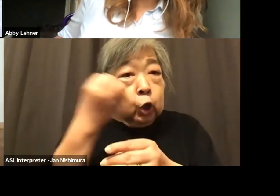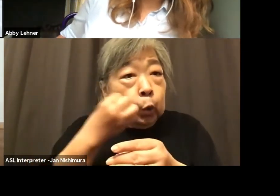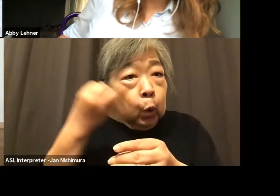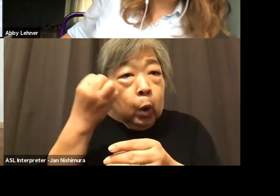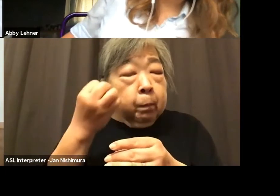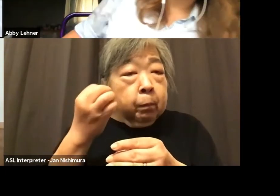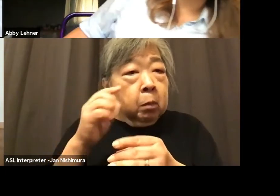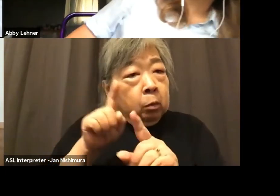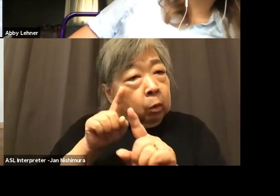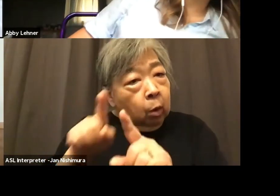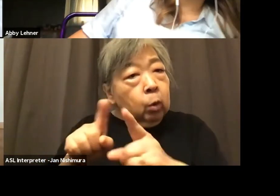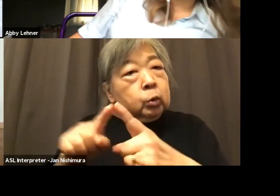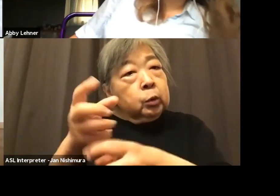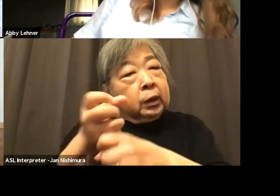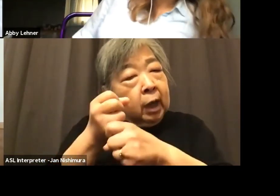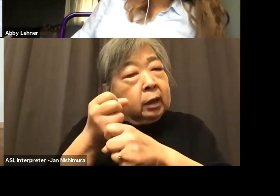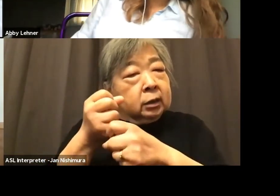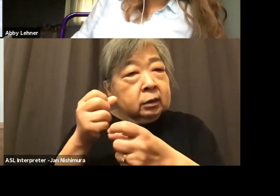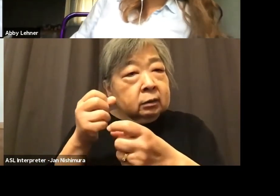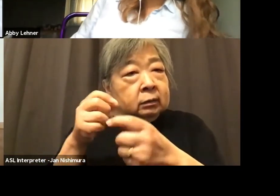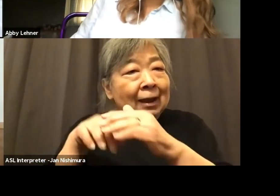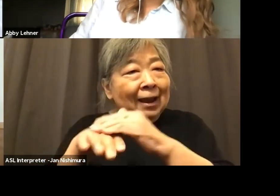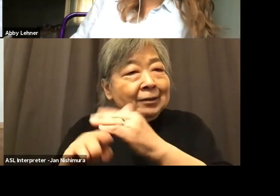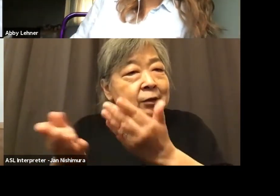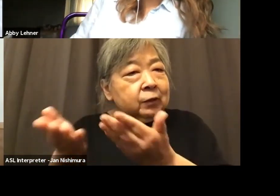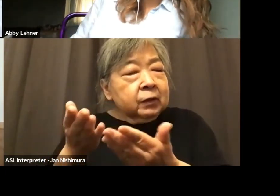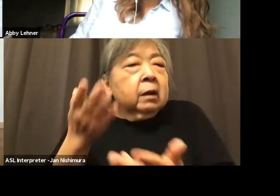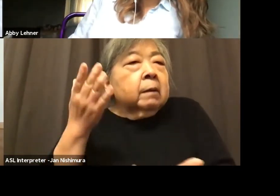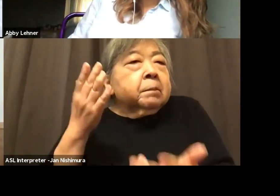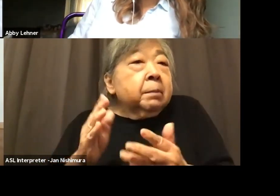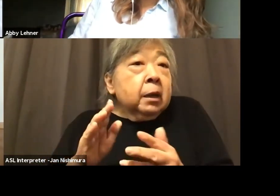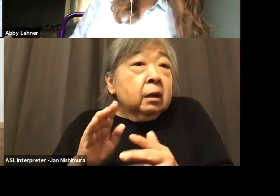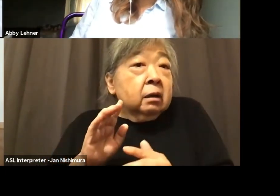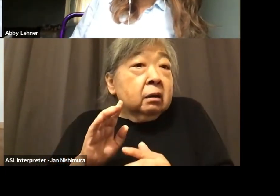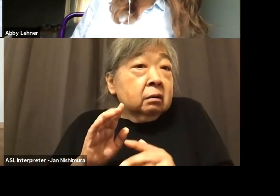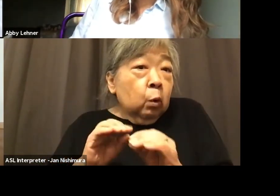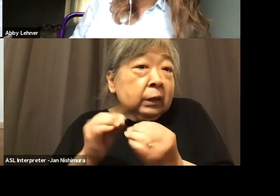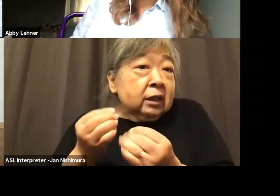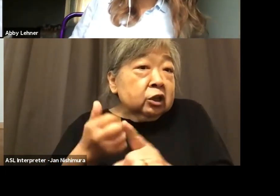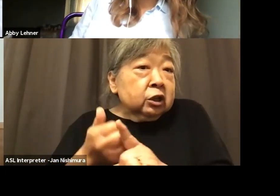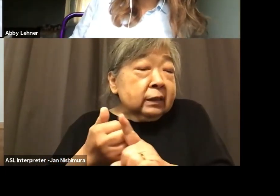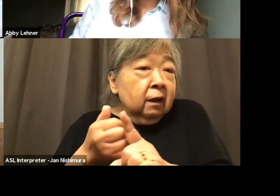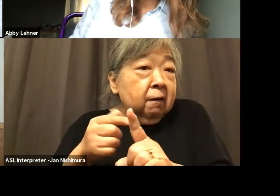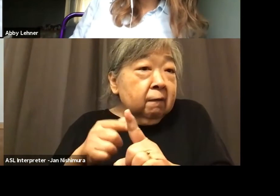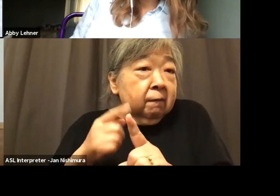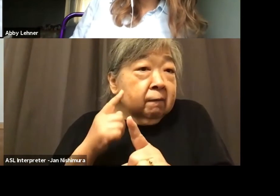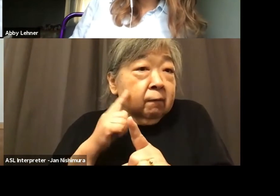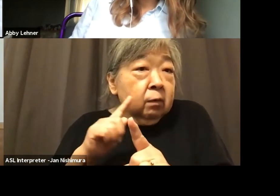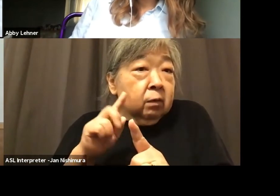It might also be like a Disabled Peoples Organization that you encountered that was helpful. That's a good question.